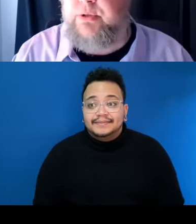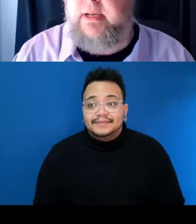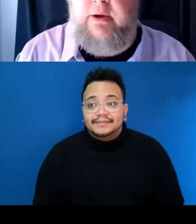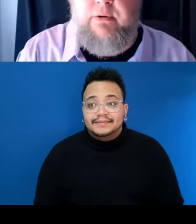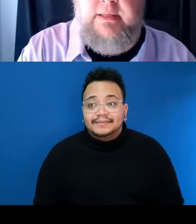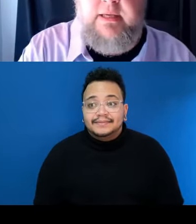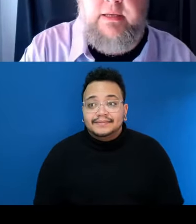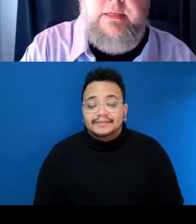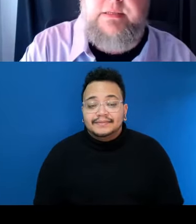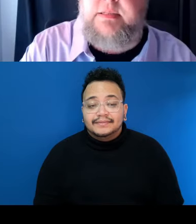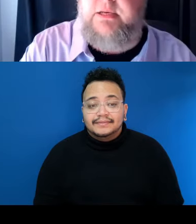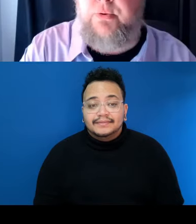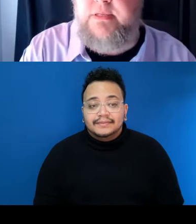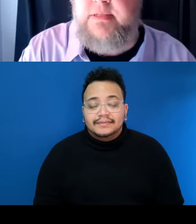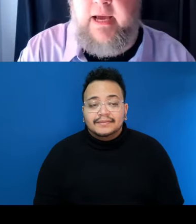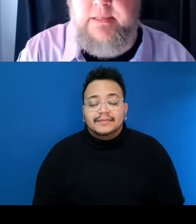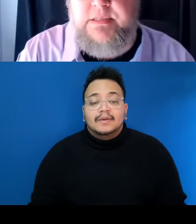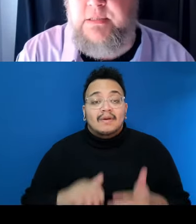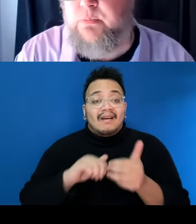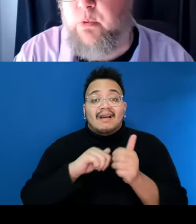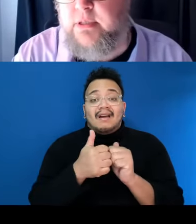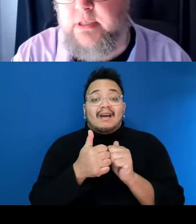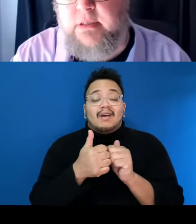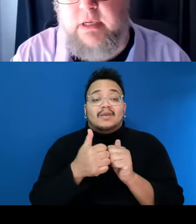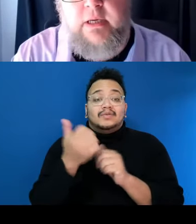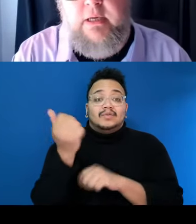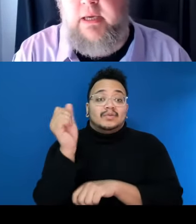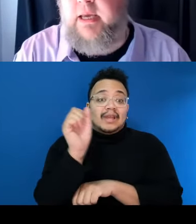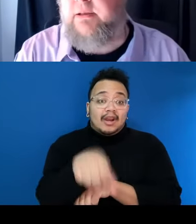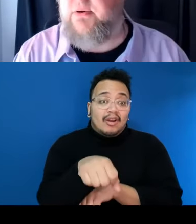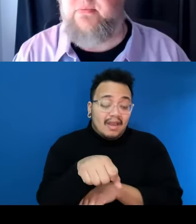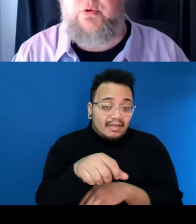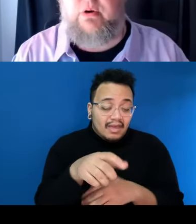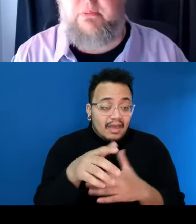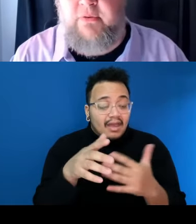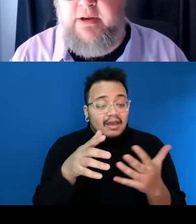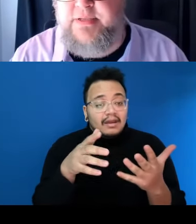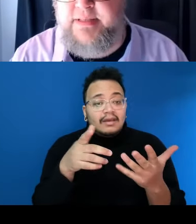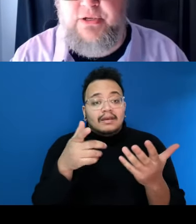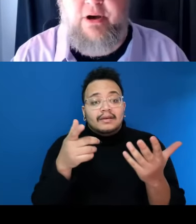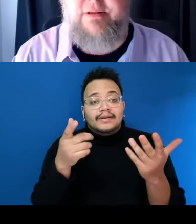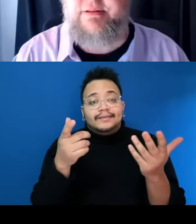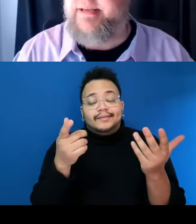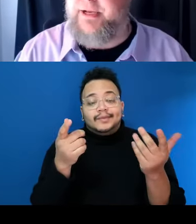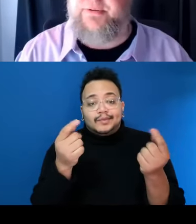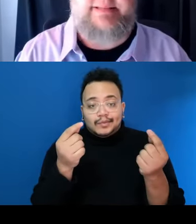to try to counteract that is increase access to support and healing. And those of you who are providers on this call,